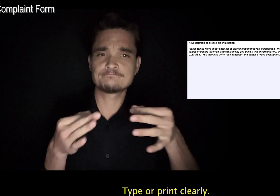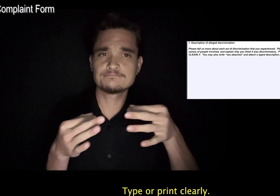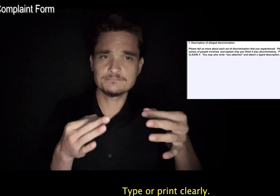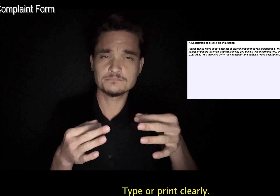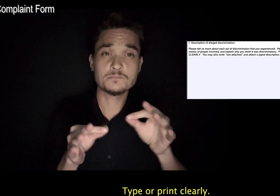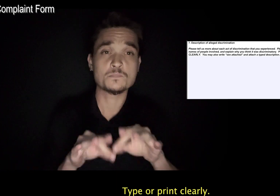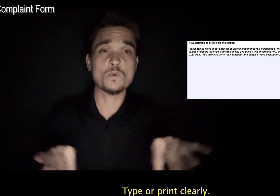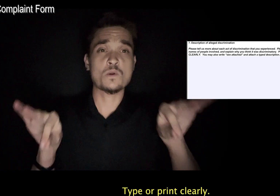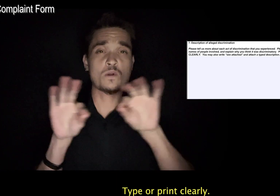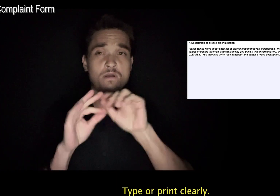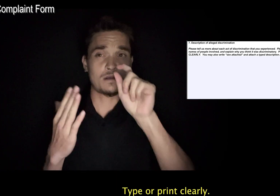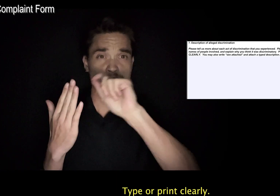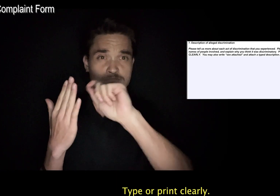Type or print clearly.